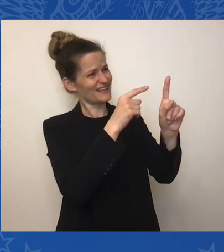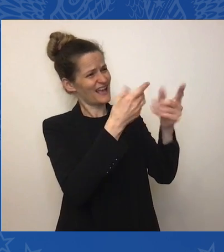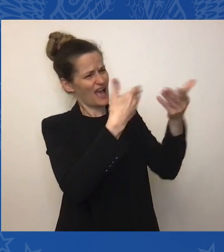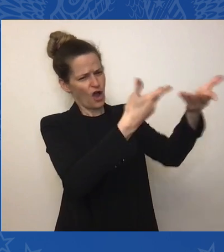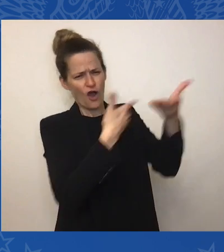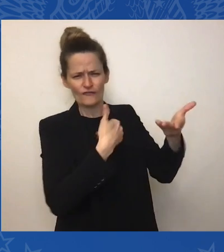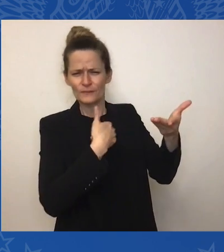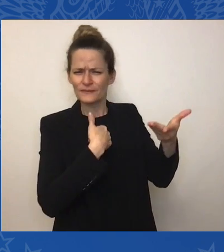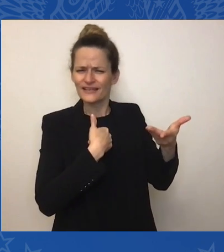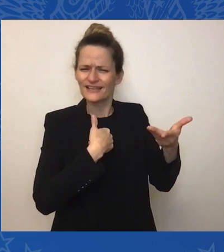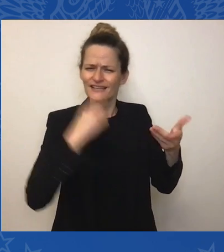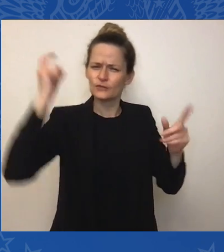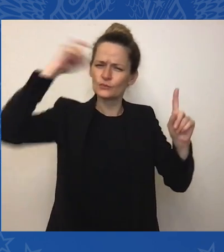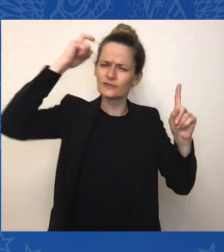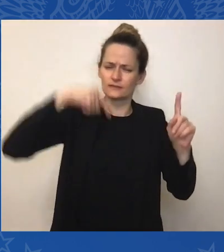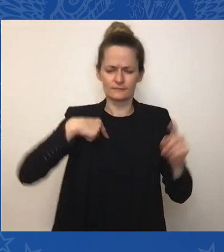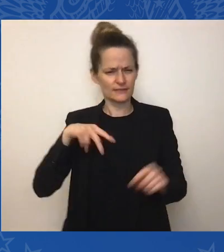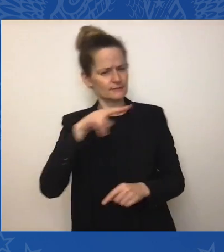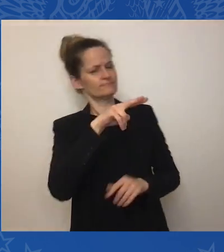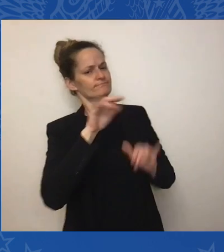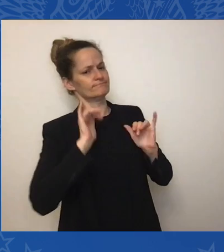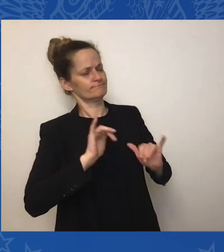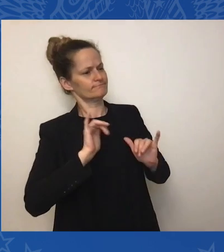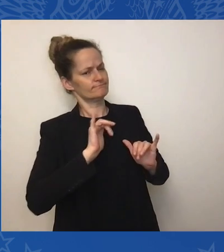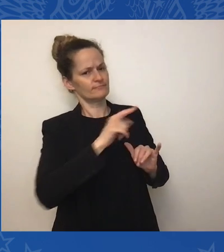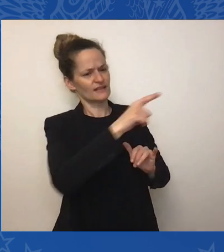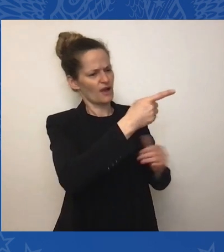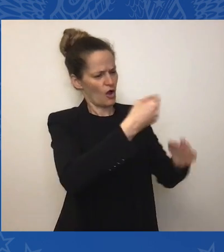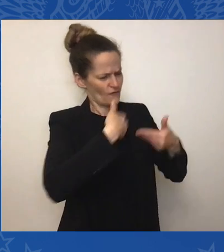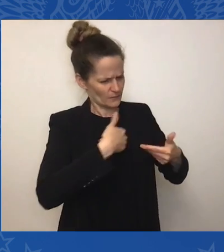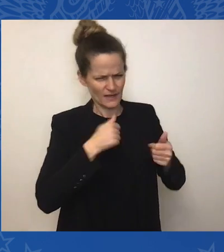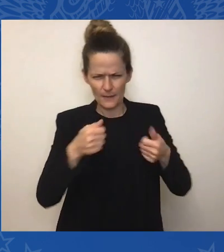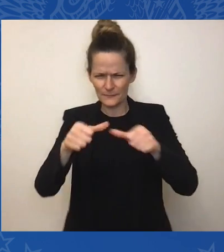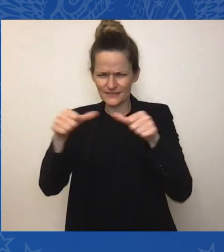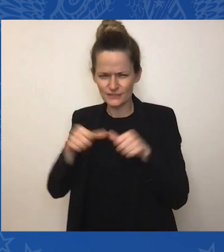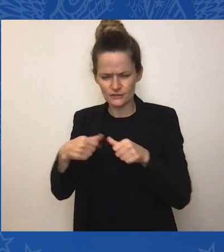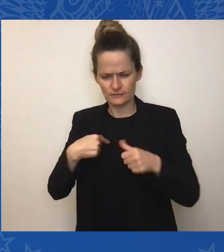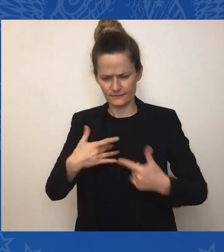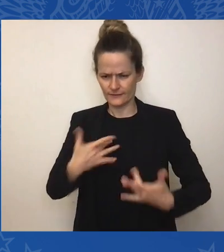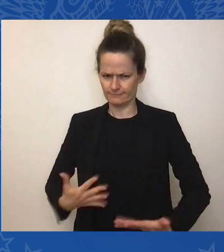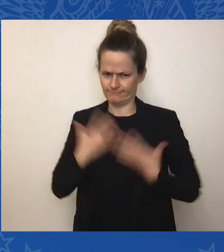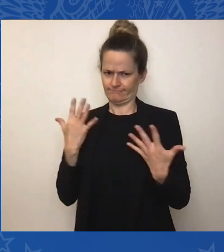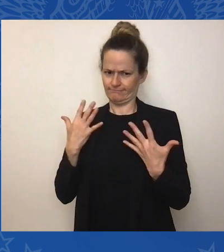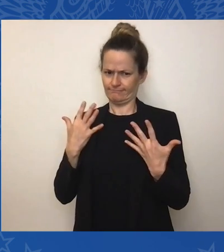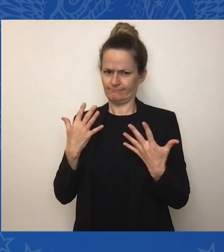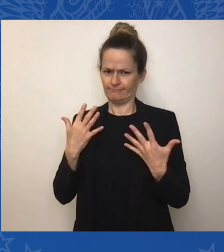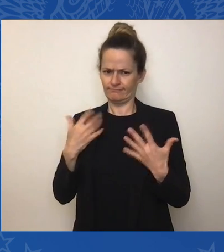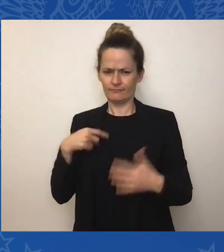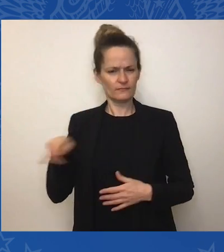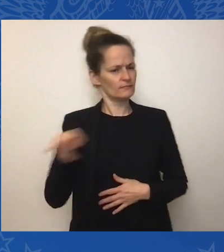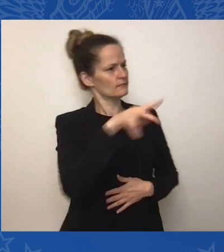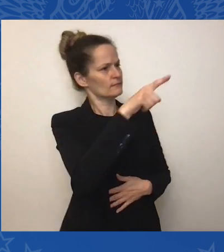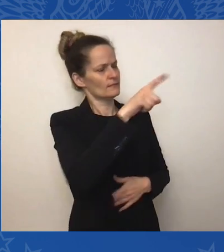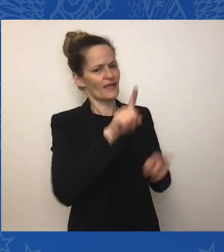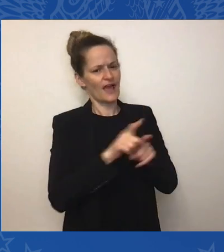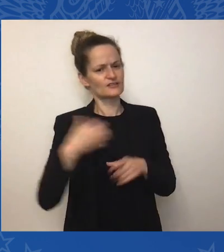And I turned to the Chief Justice, who was retired -- from a family that has more senators than any family